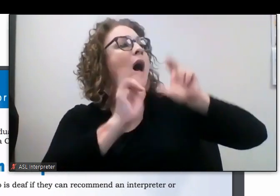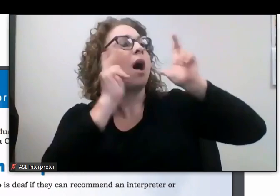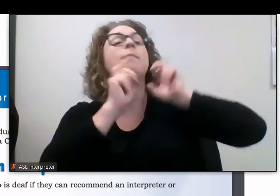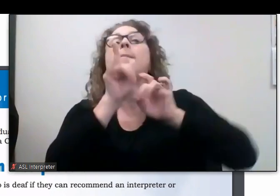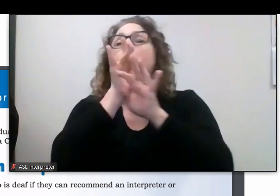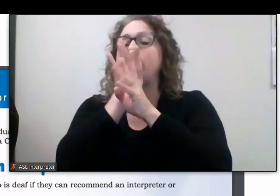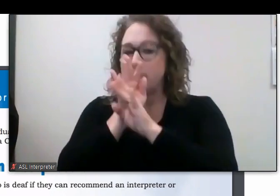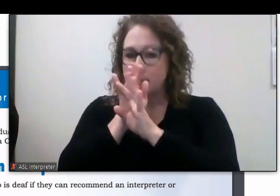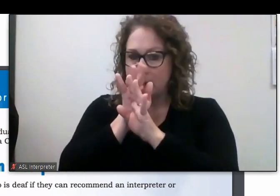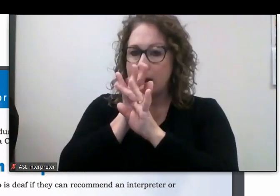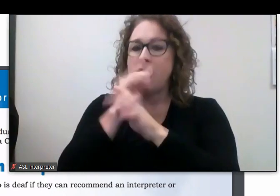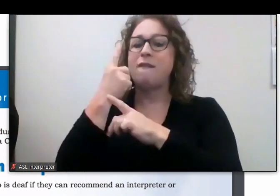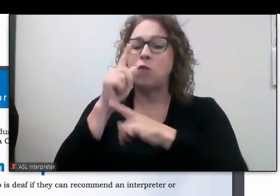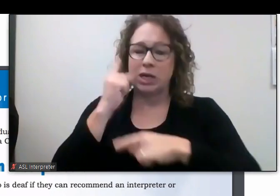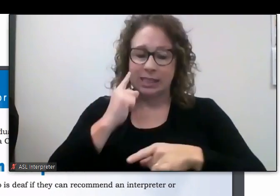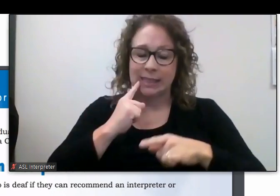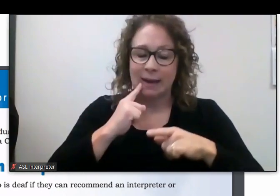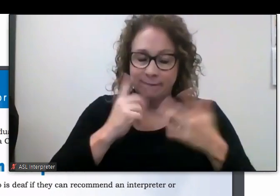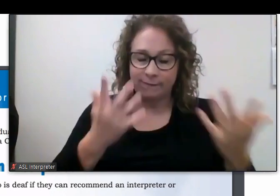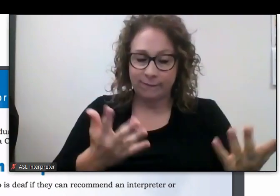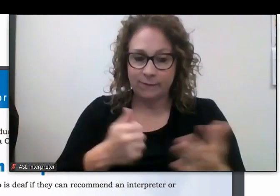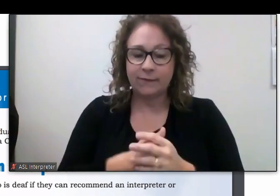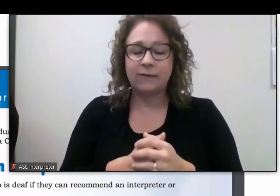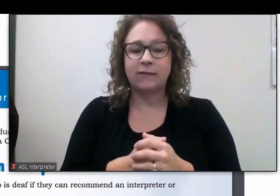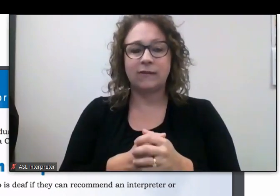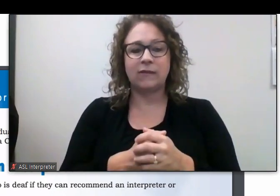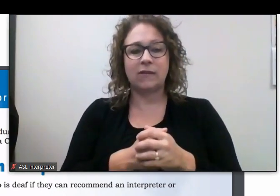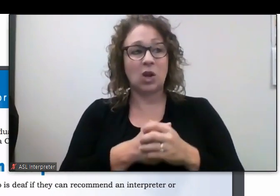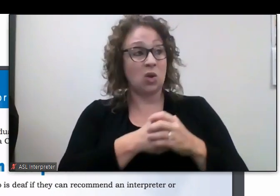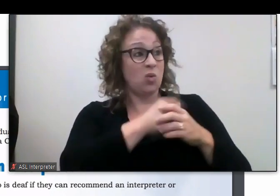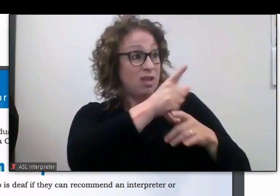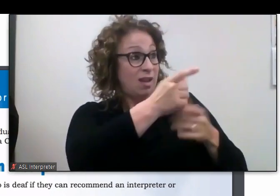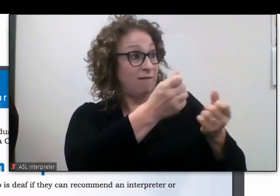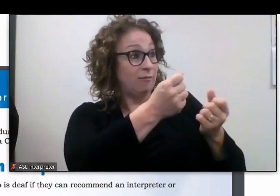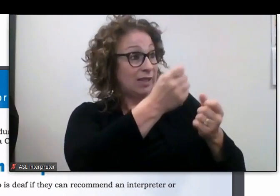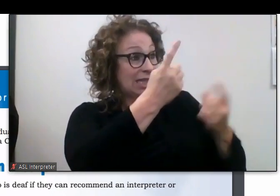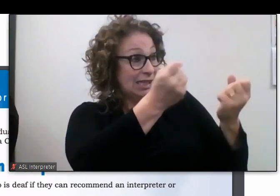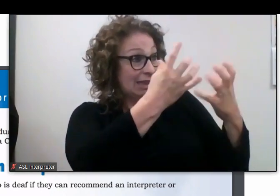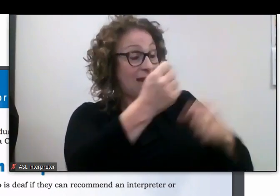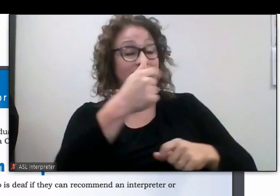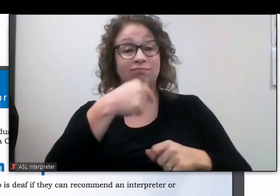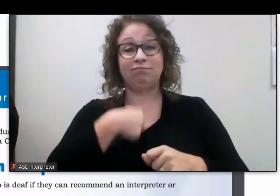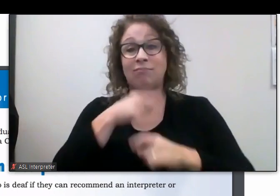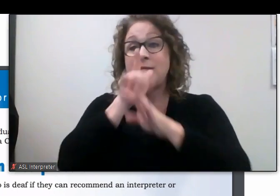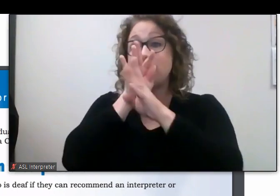where the interpreter will voice what the deaf person says to the other meeting participants